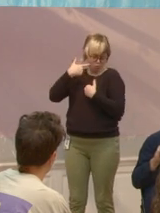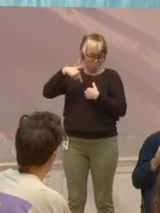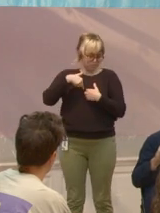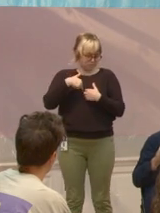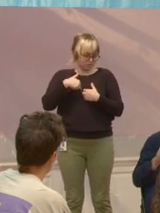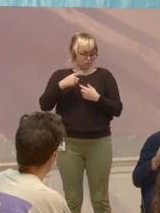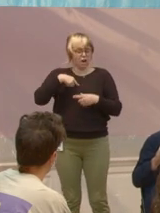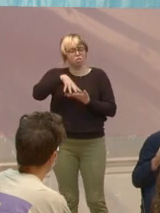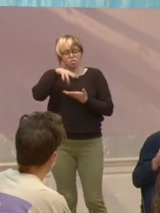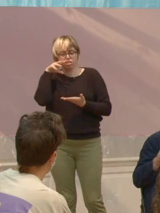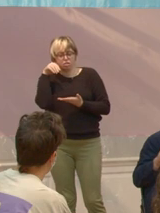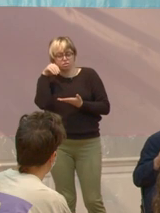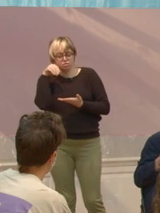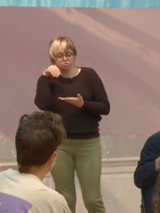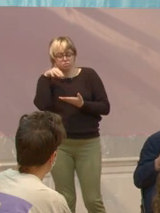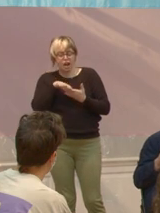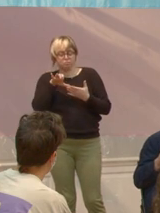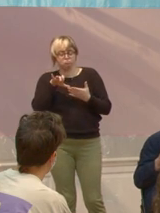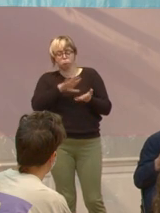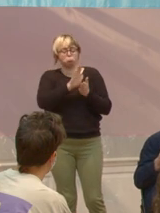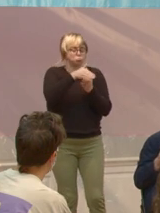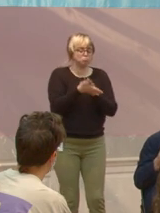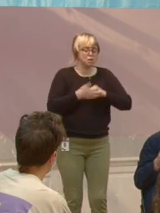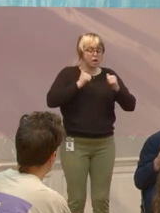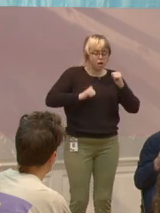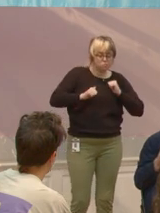went into acting and sort of scripted theater in that sense.